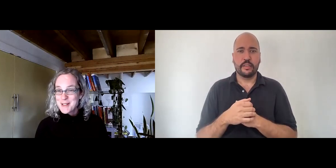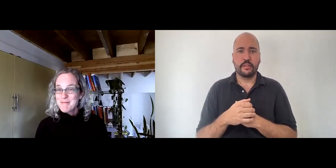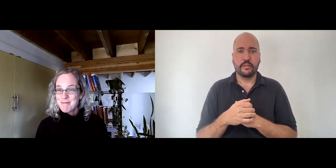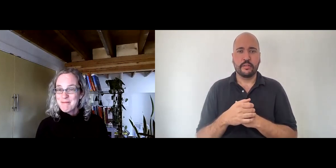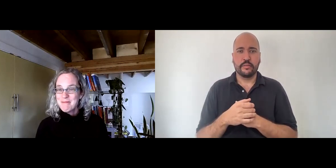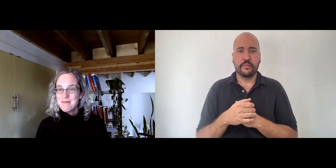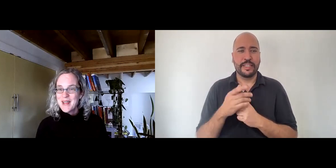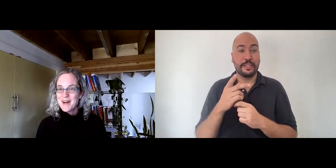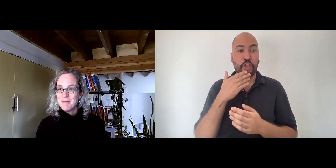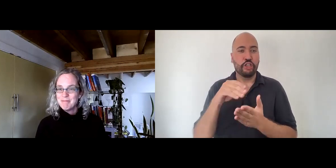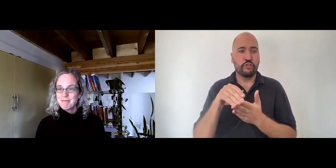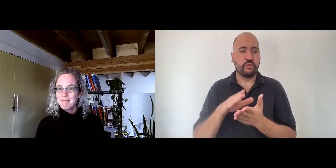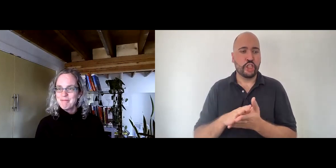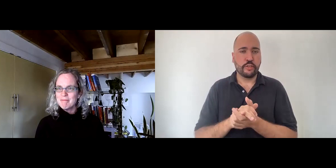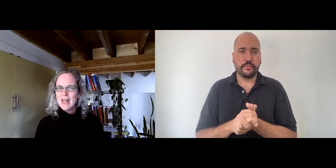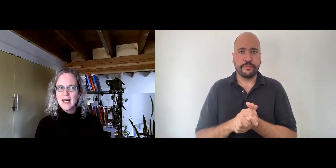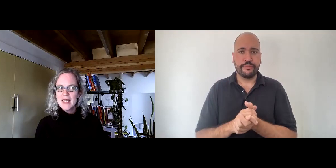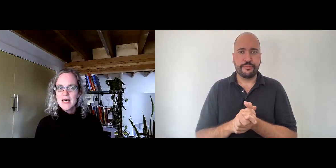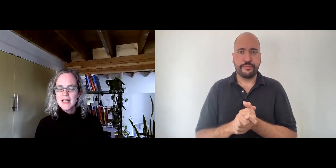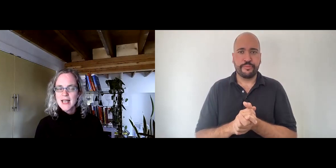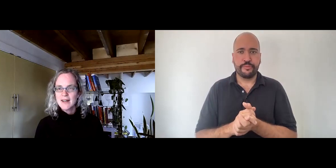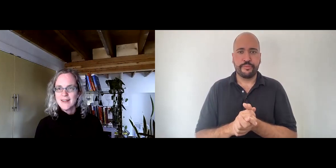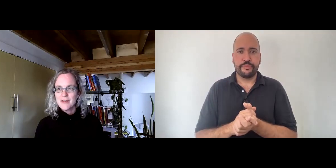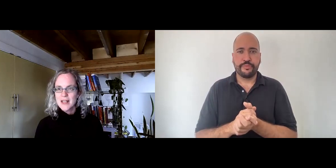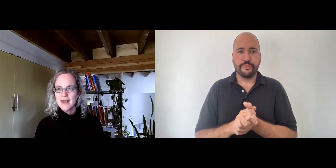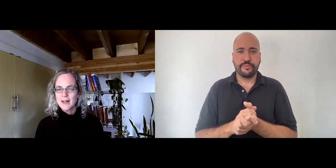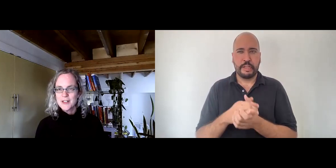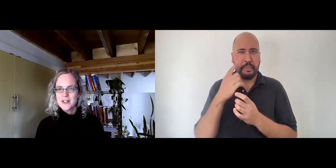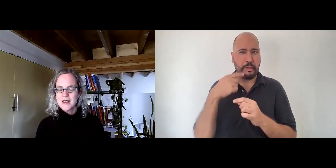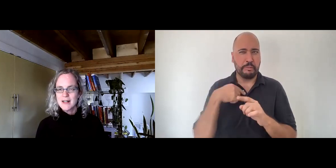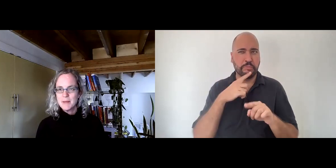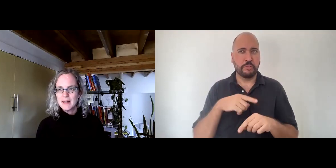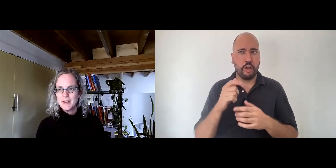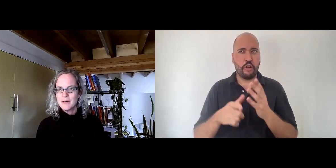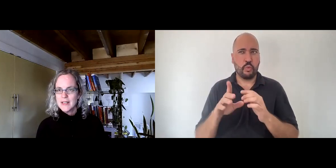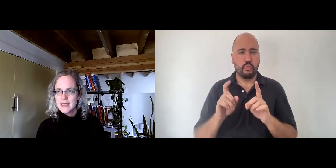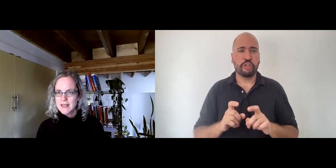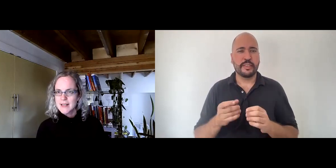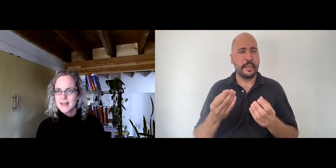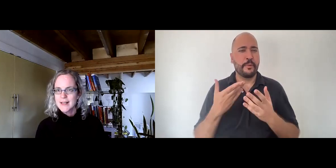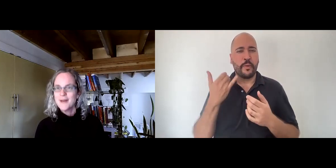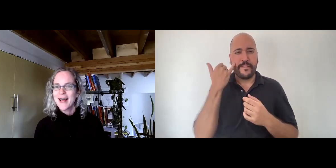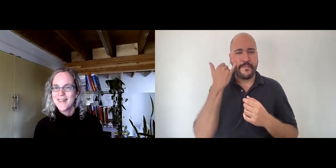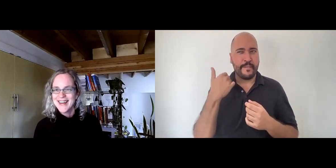Yeah, I, think I tackled everything in that question, Ciara, but let me know if I didn't. Okay. You did. Yes, you did. Thank you so much. Great. Okay. Great. Yeah.